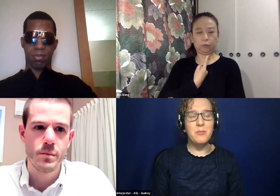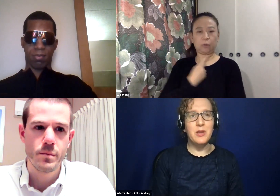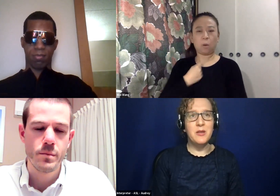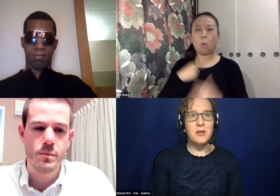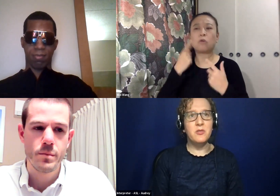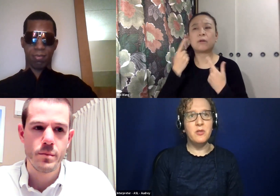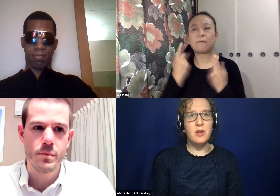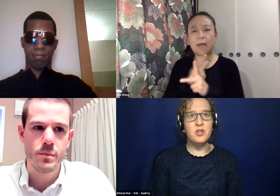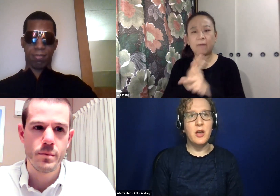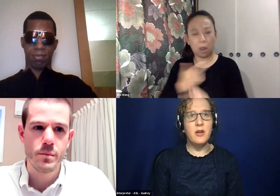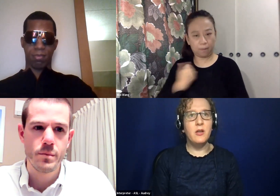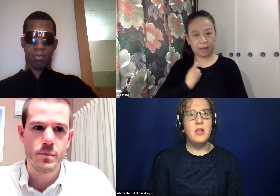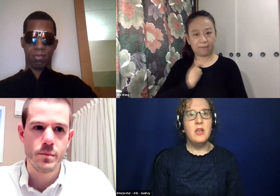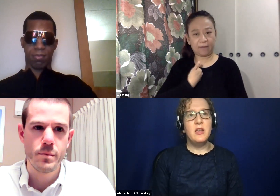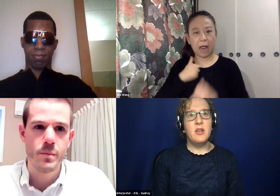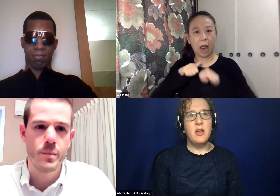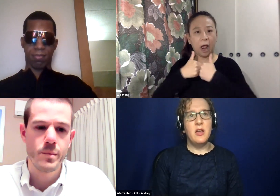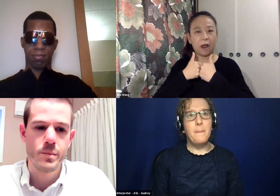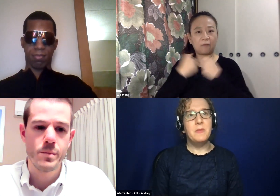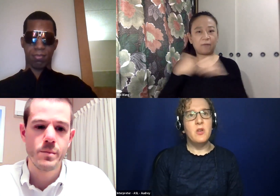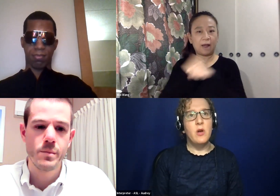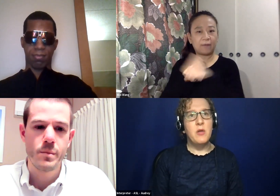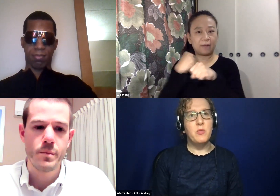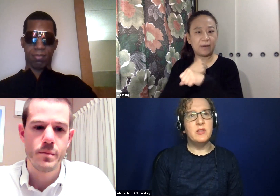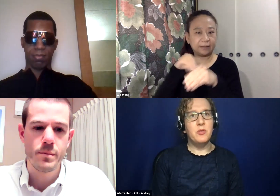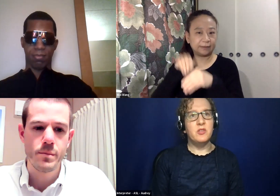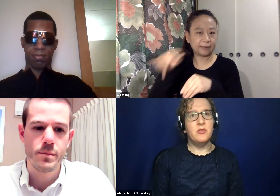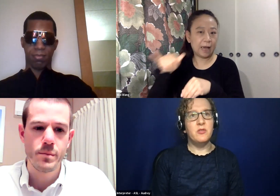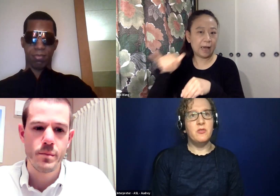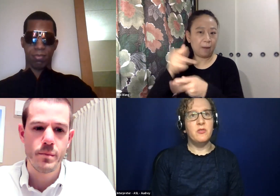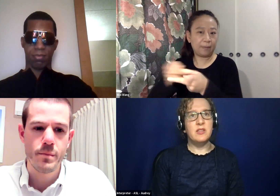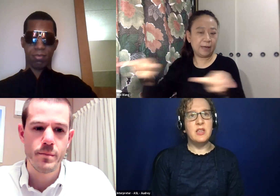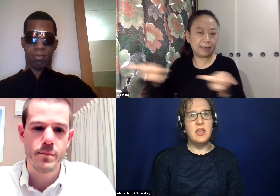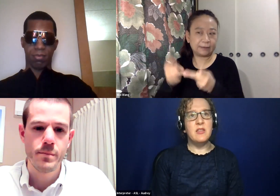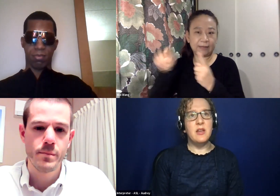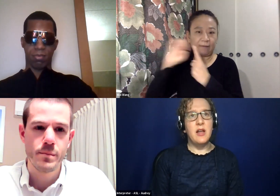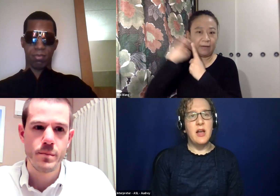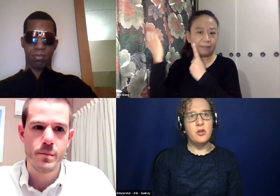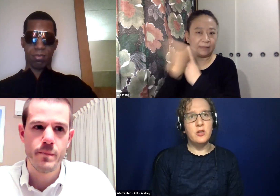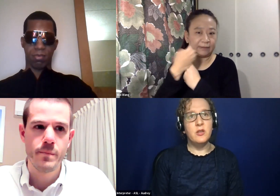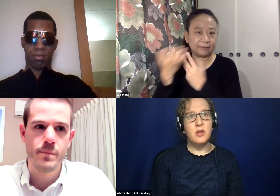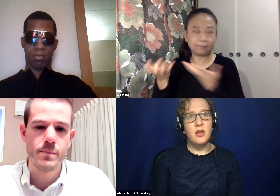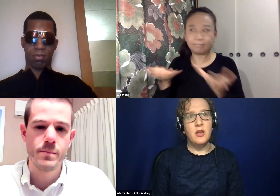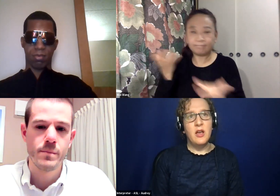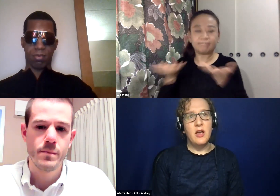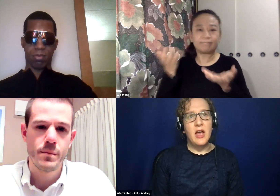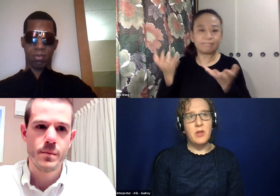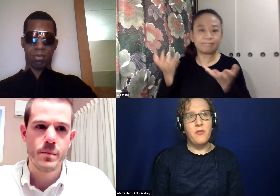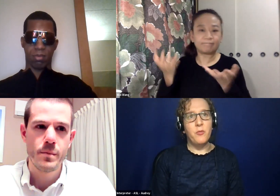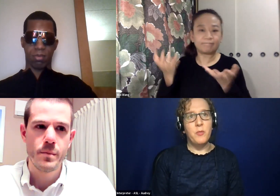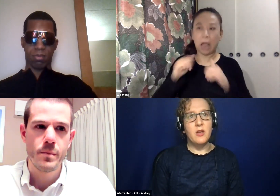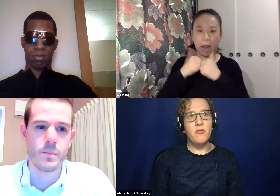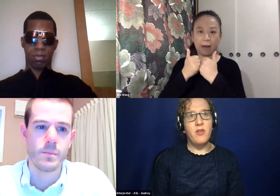that I hadn't been able to in China, so I was able to see that I could advocate for myself